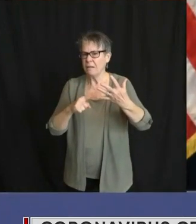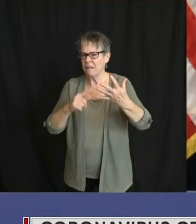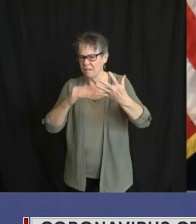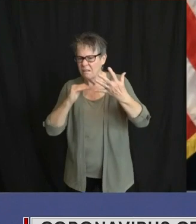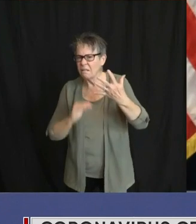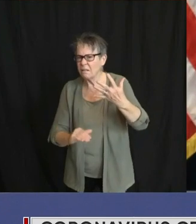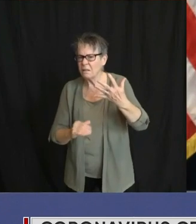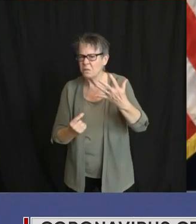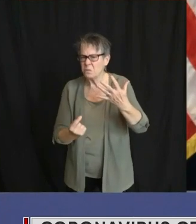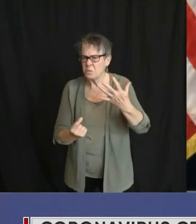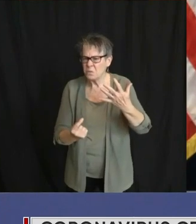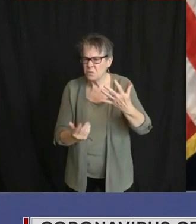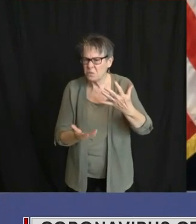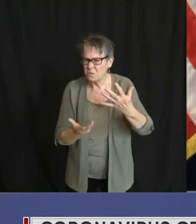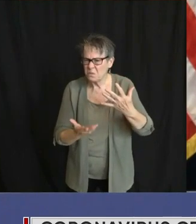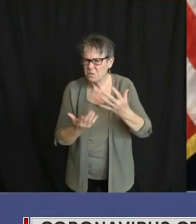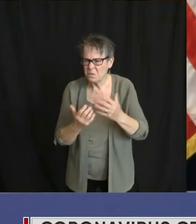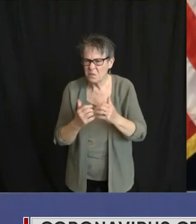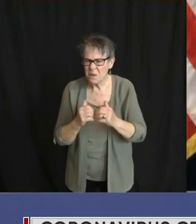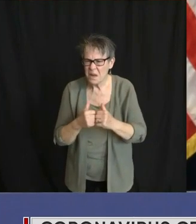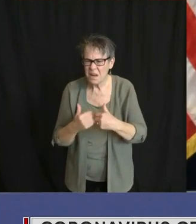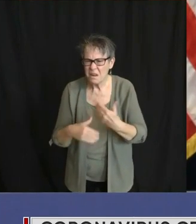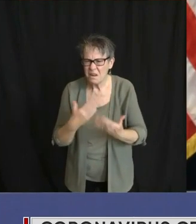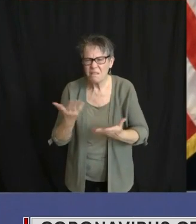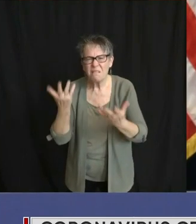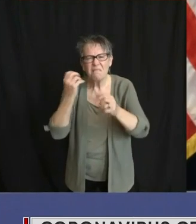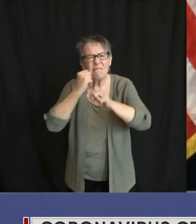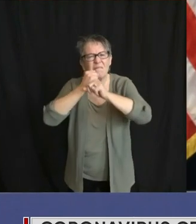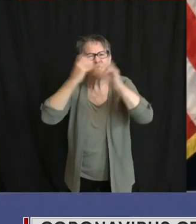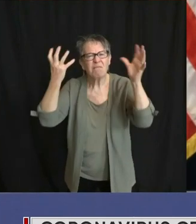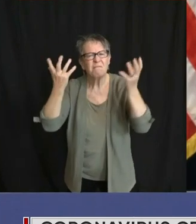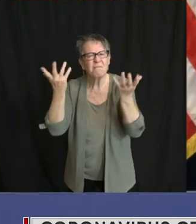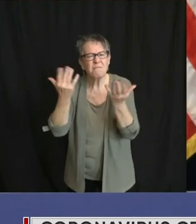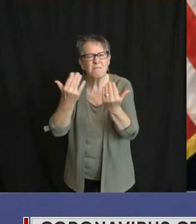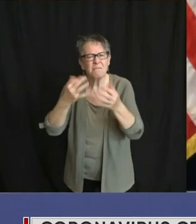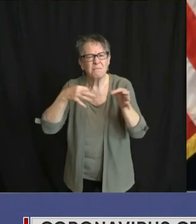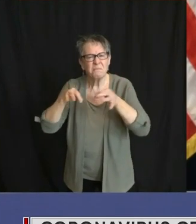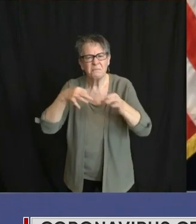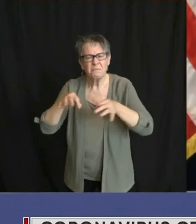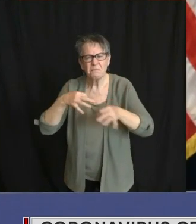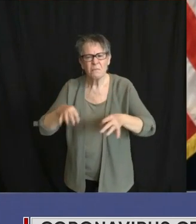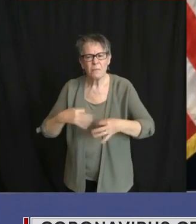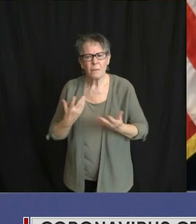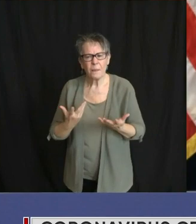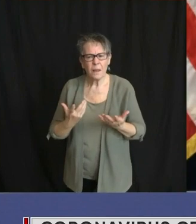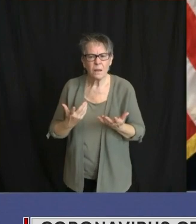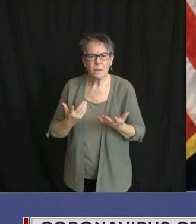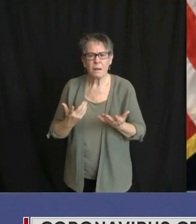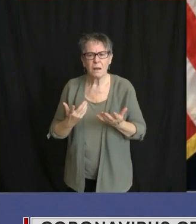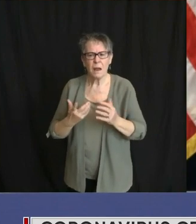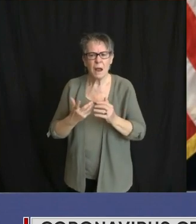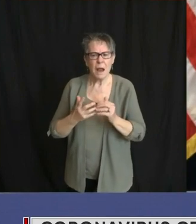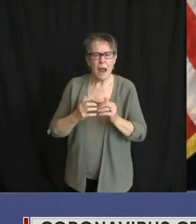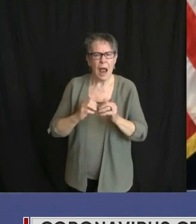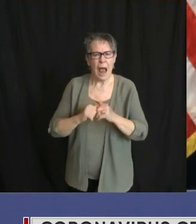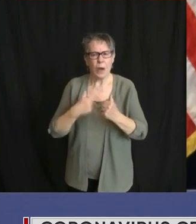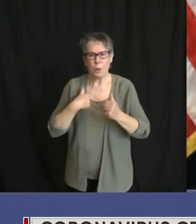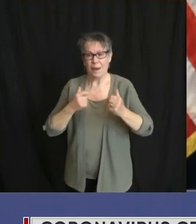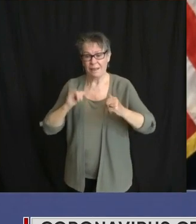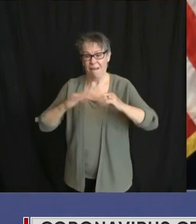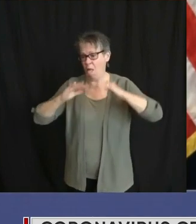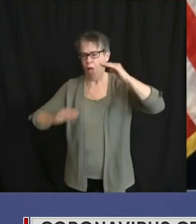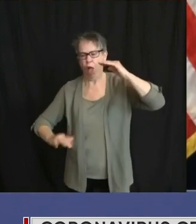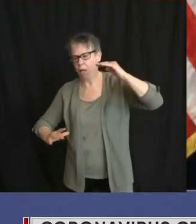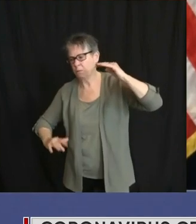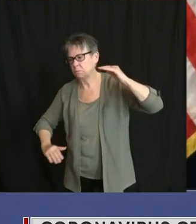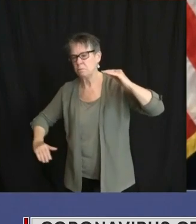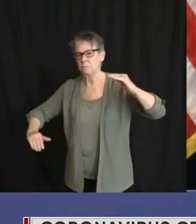BUT YOUR RESILIENCY.